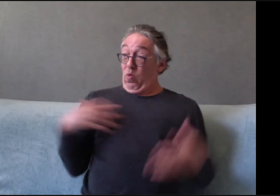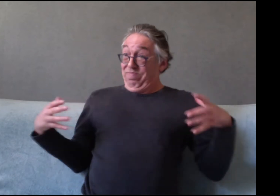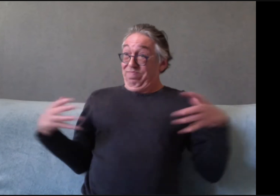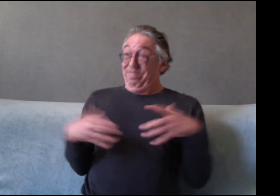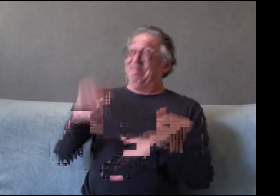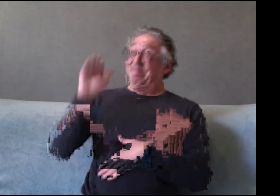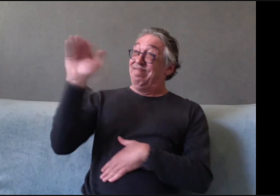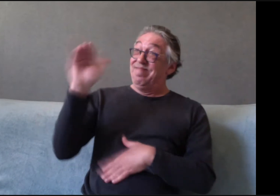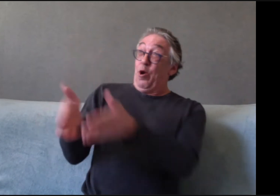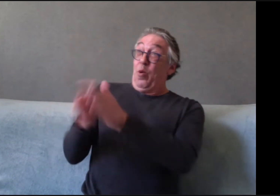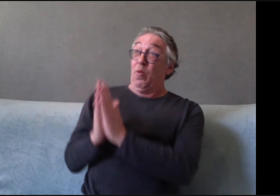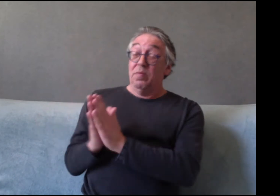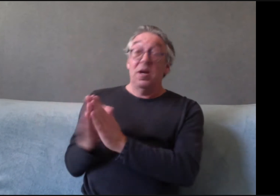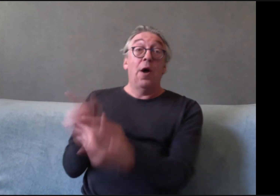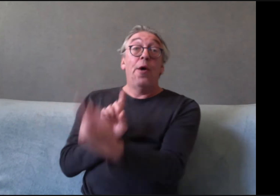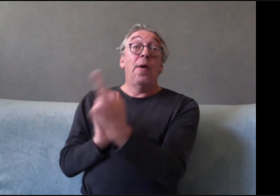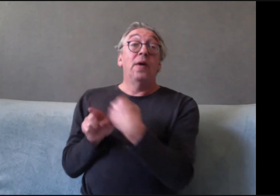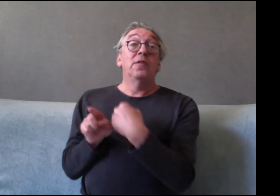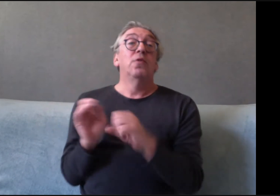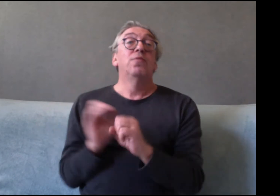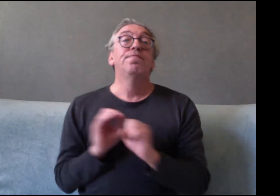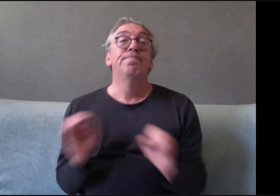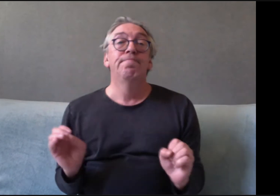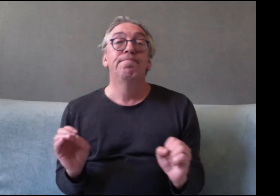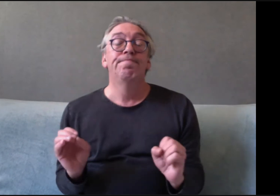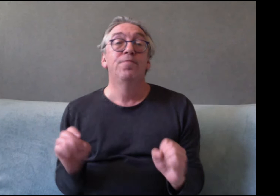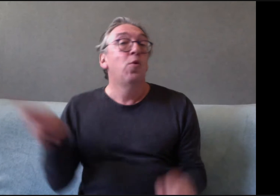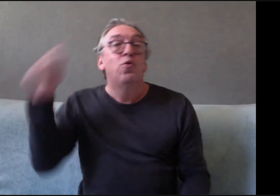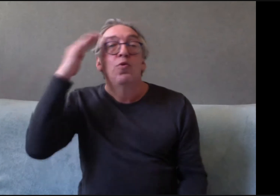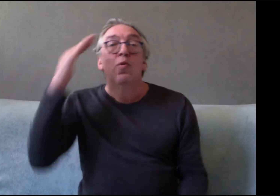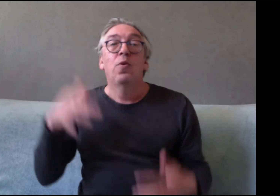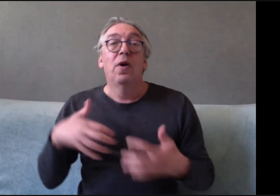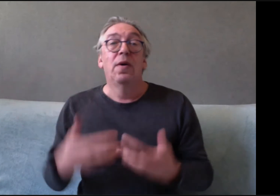For example, they don't know what it means to hospitalize